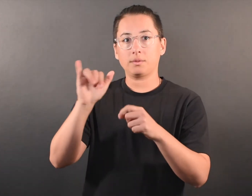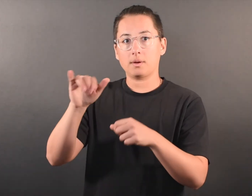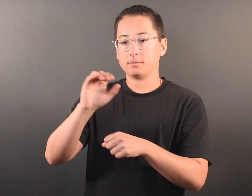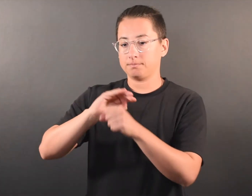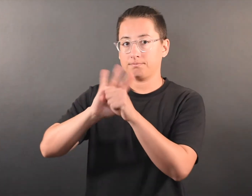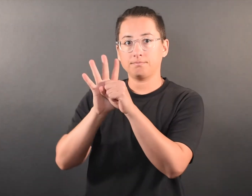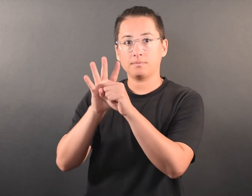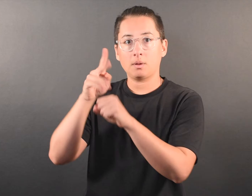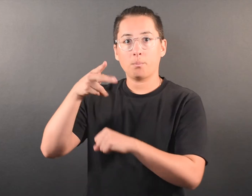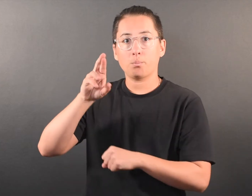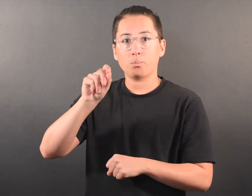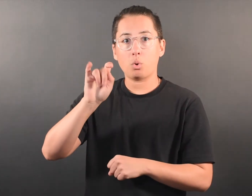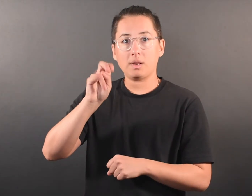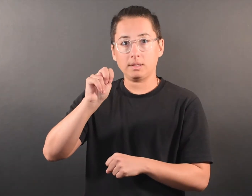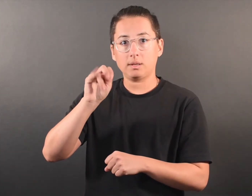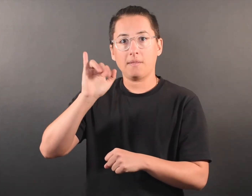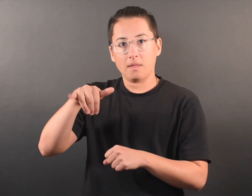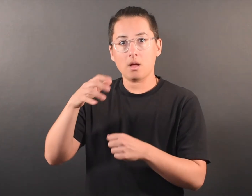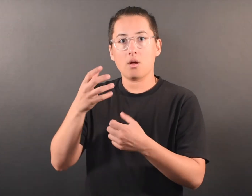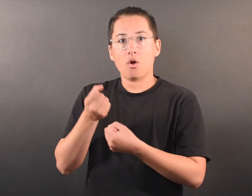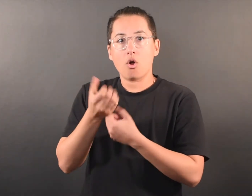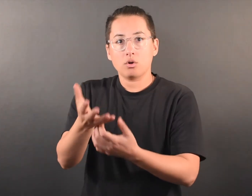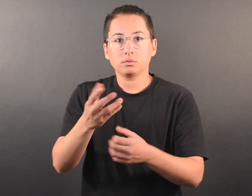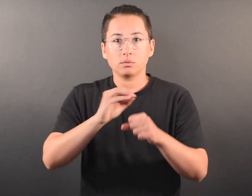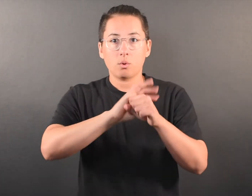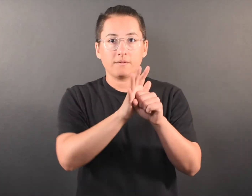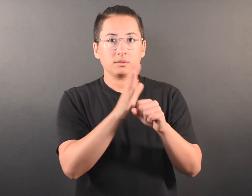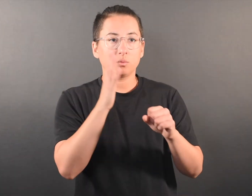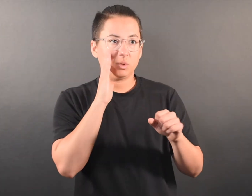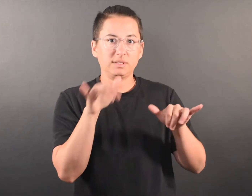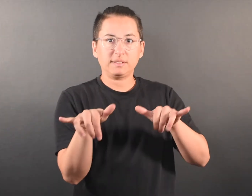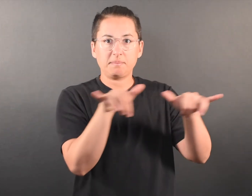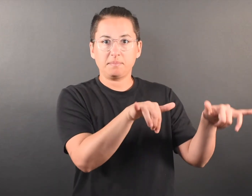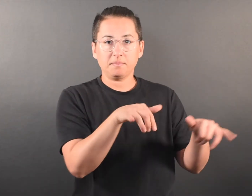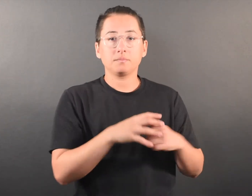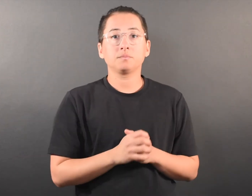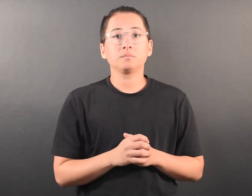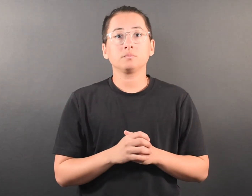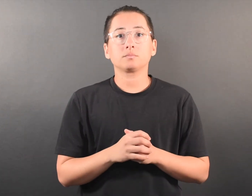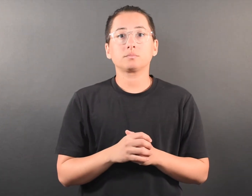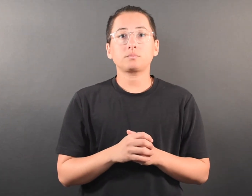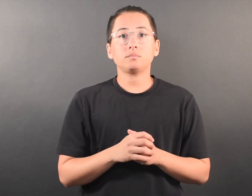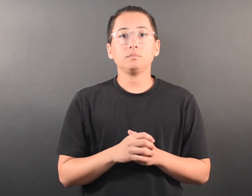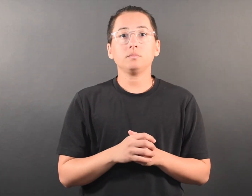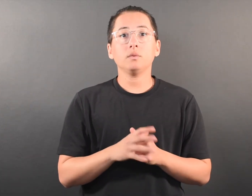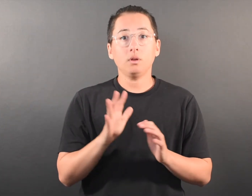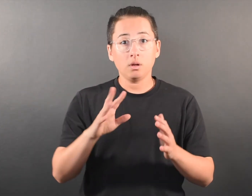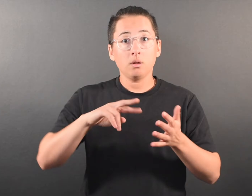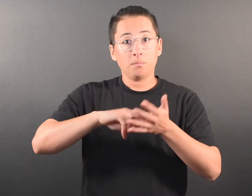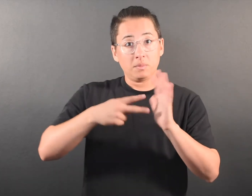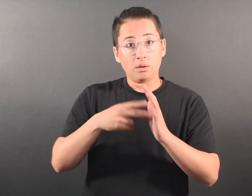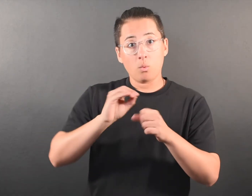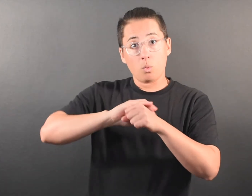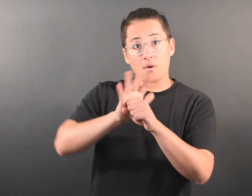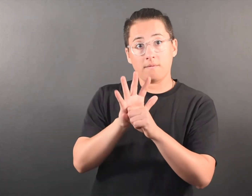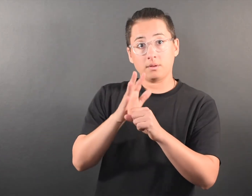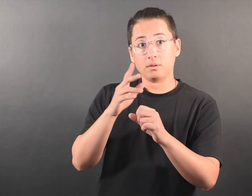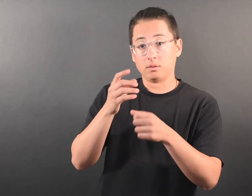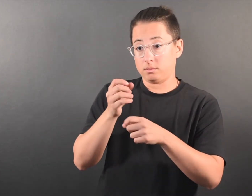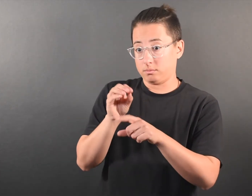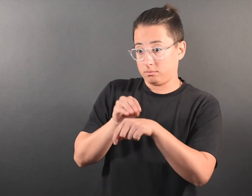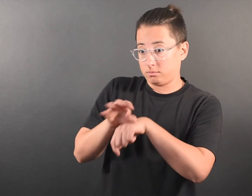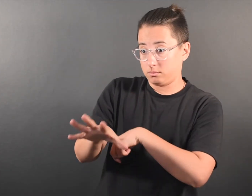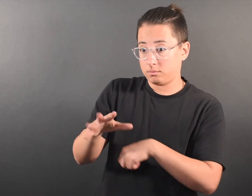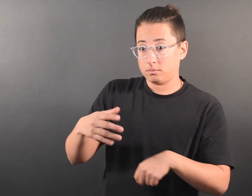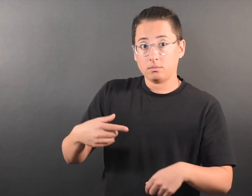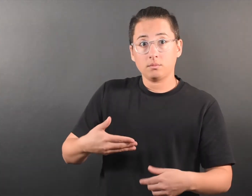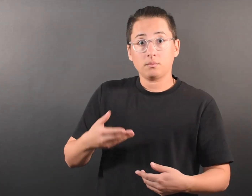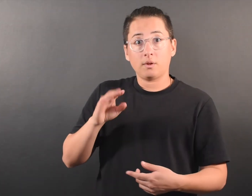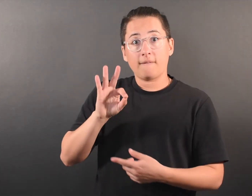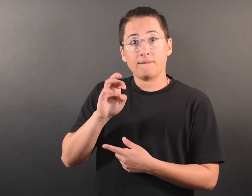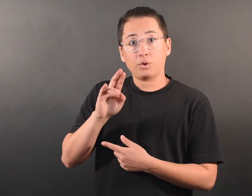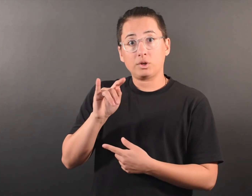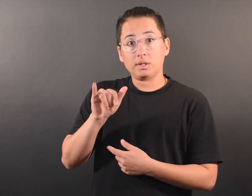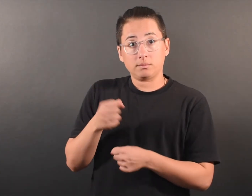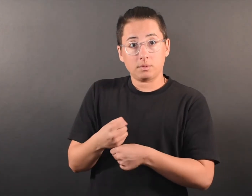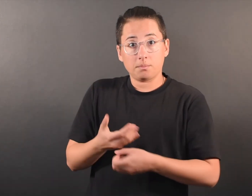protein that COVID-19 vaccines would. Thus, if COVID-19 affected fertility, there already would